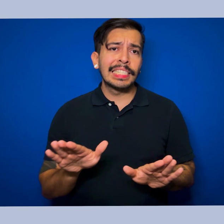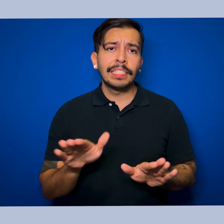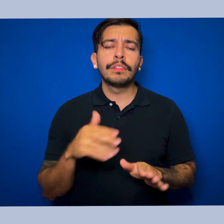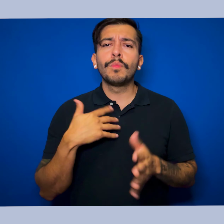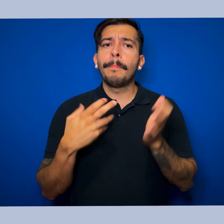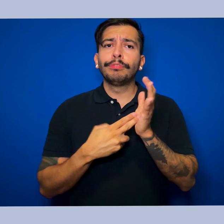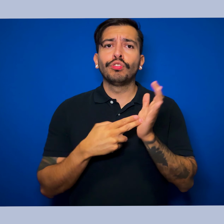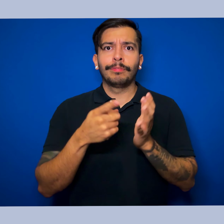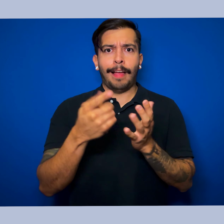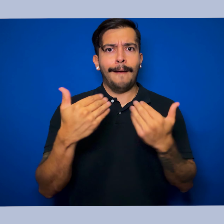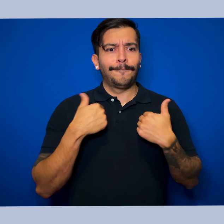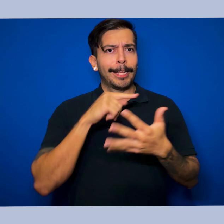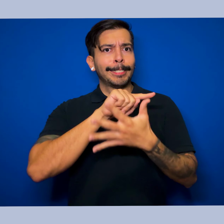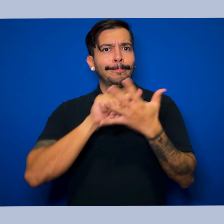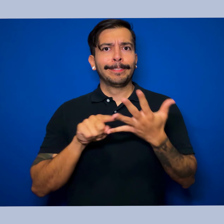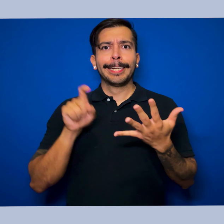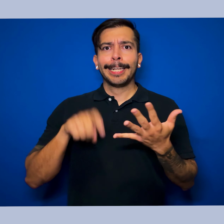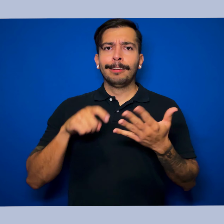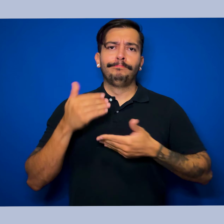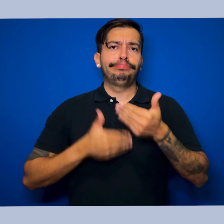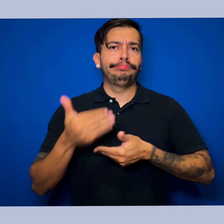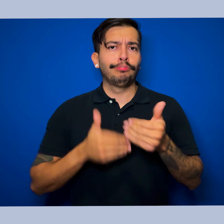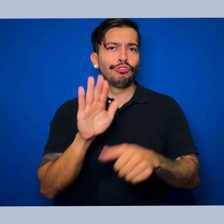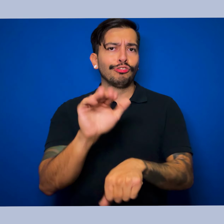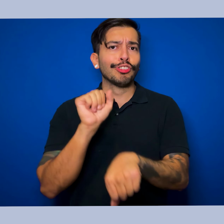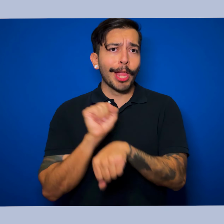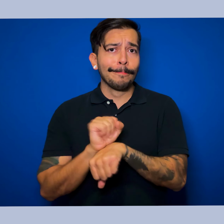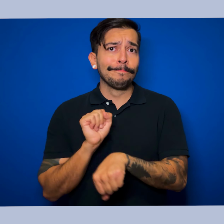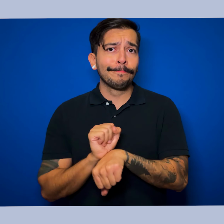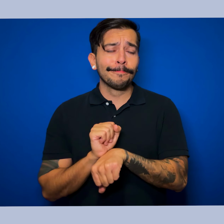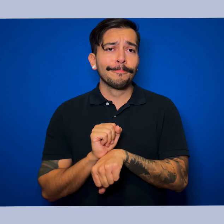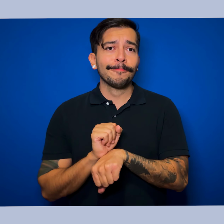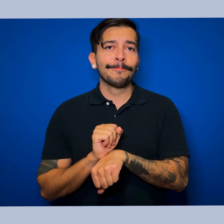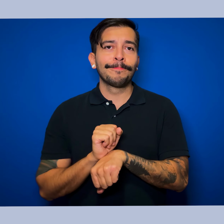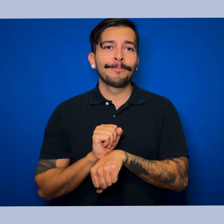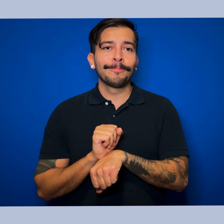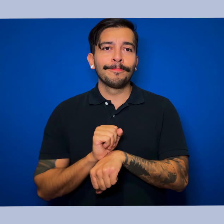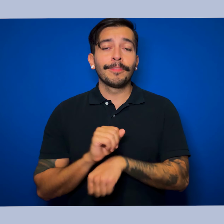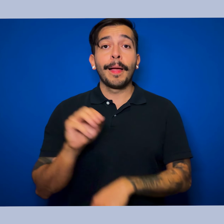I want to make sure you have what you need to make that happen.